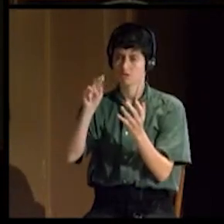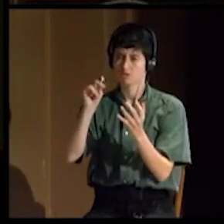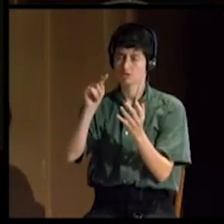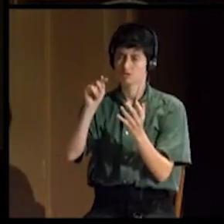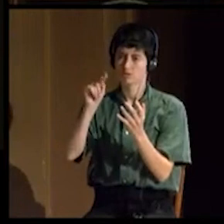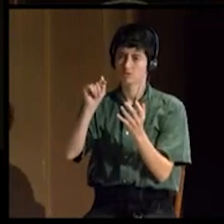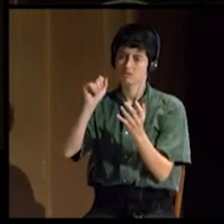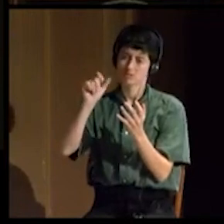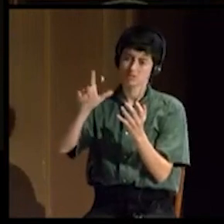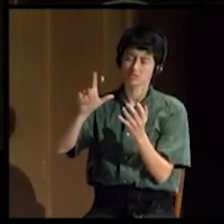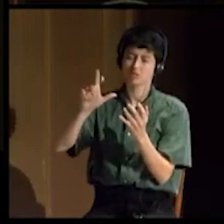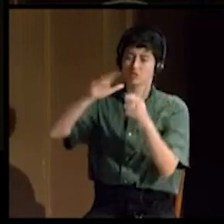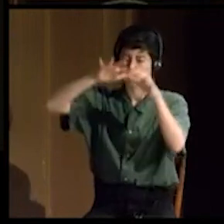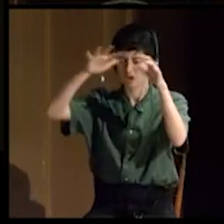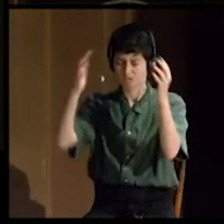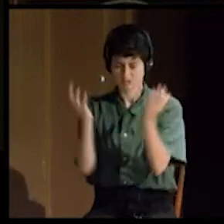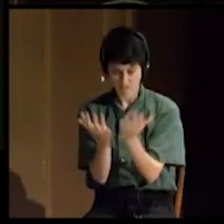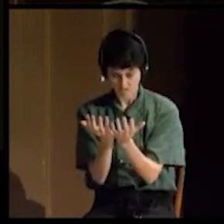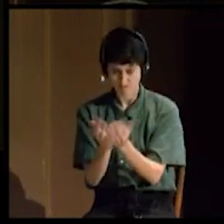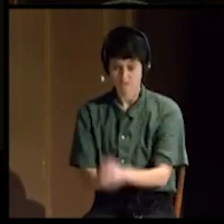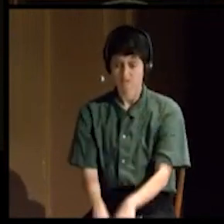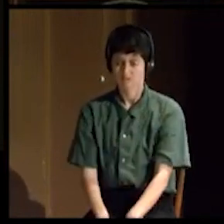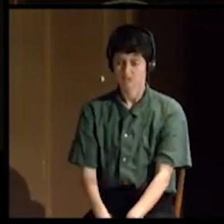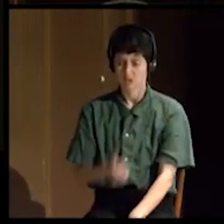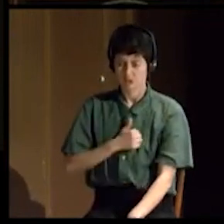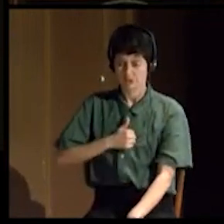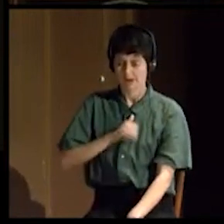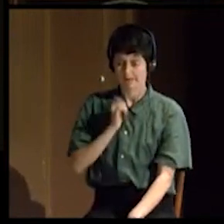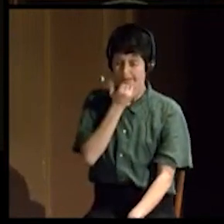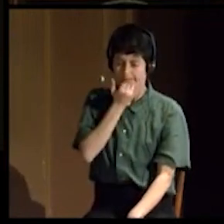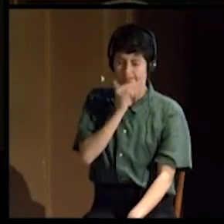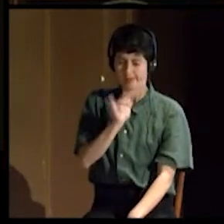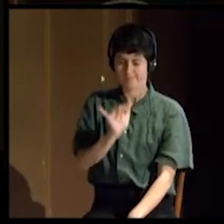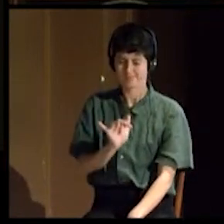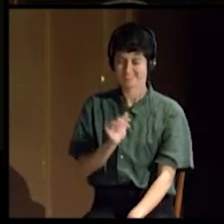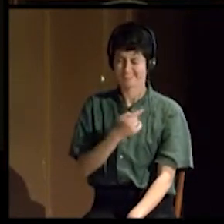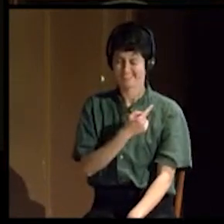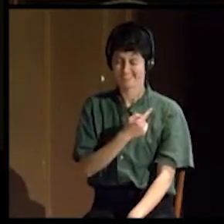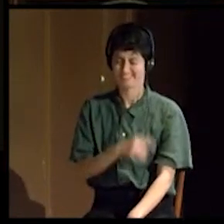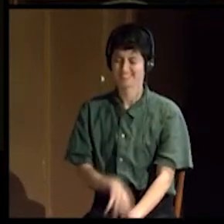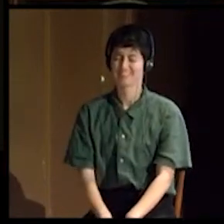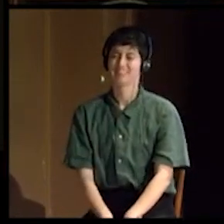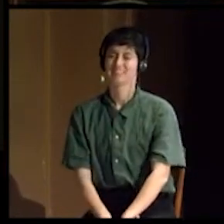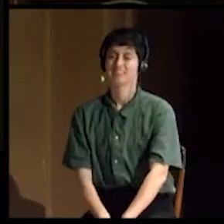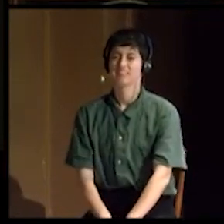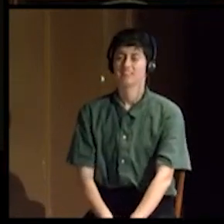Oops, sorry about that little typo there. So what if they're made of, or how would you find out?